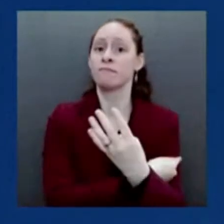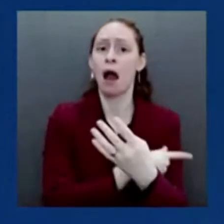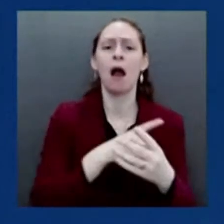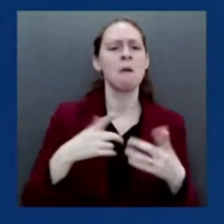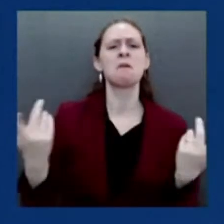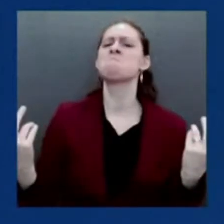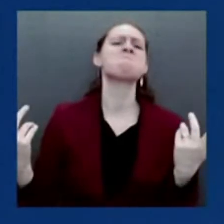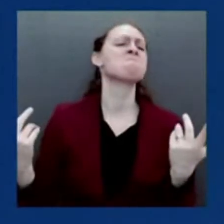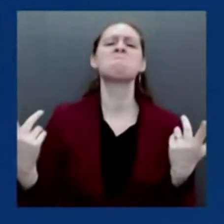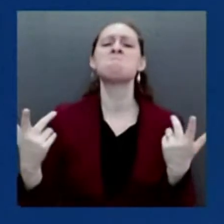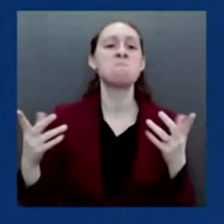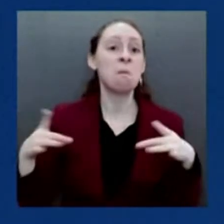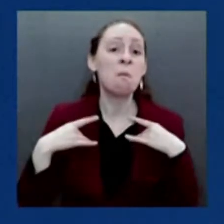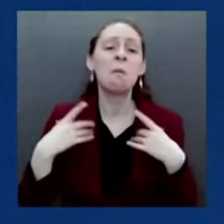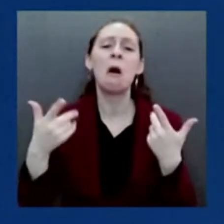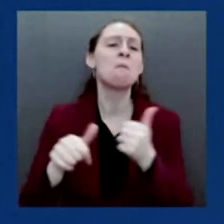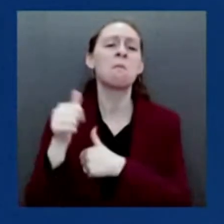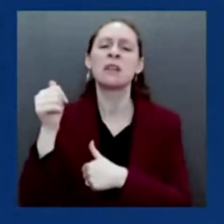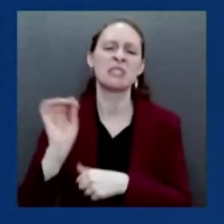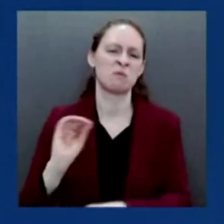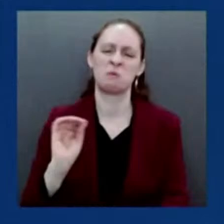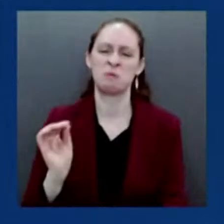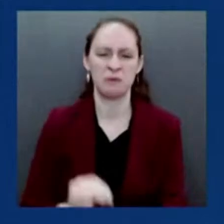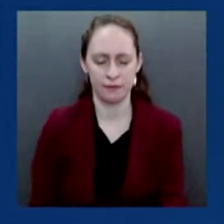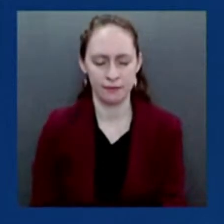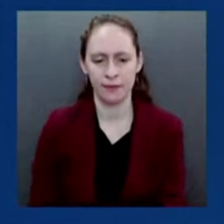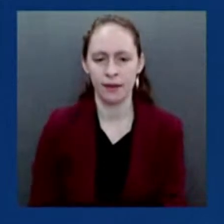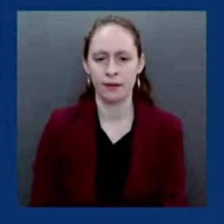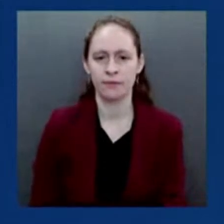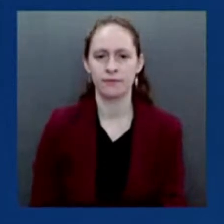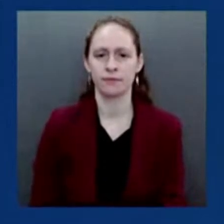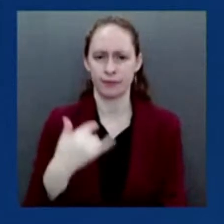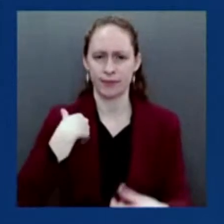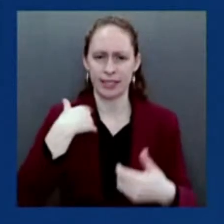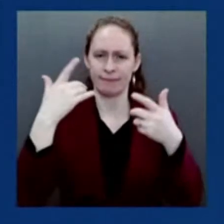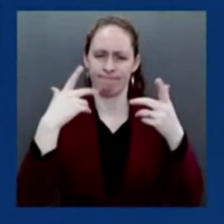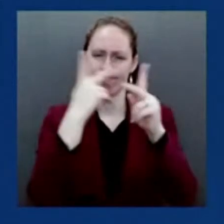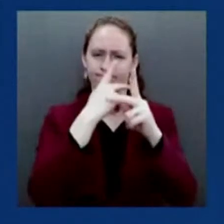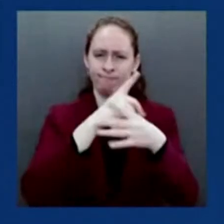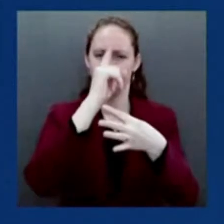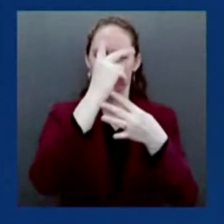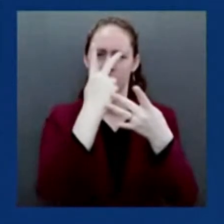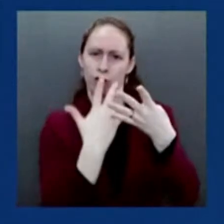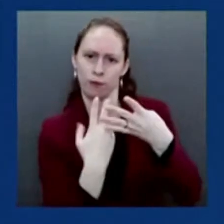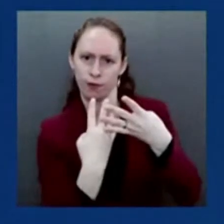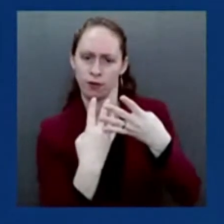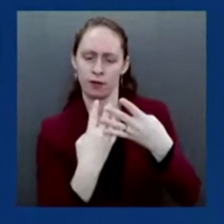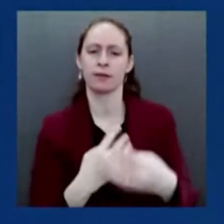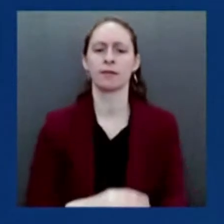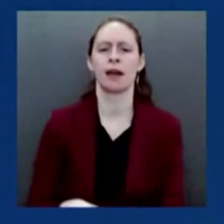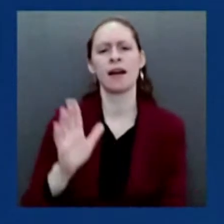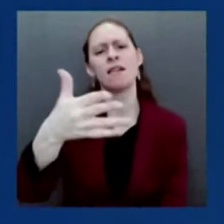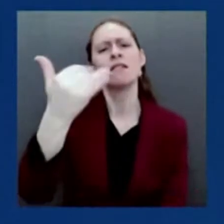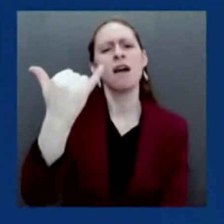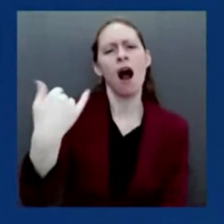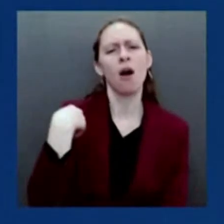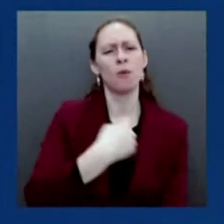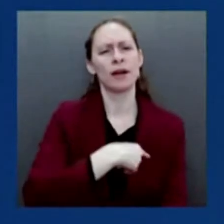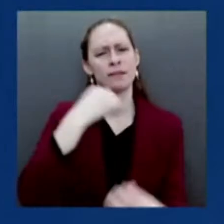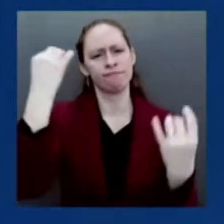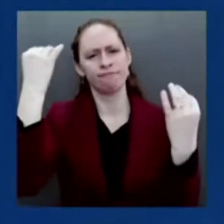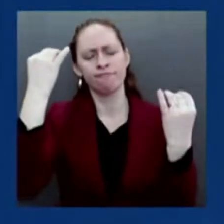ALL IN THE GUIDELINES.